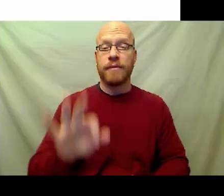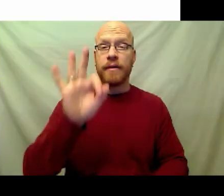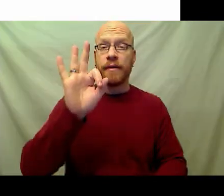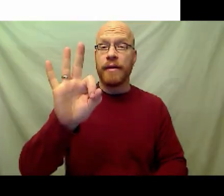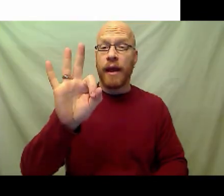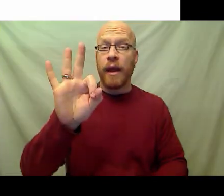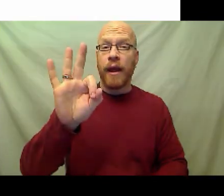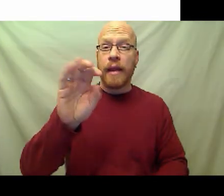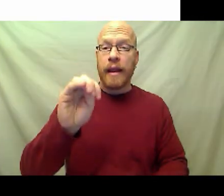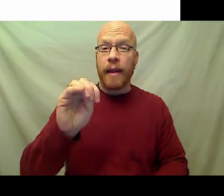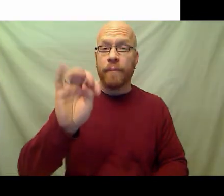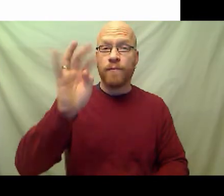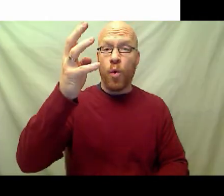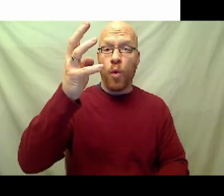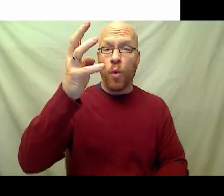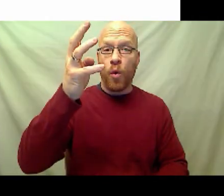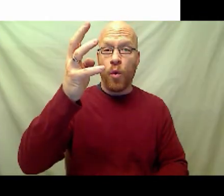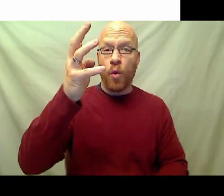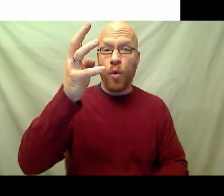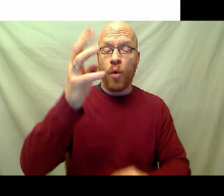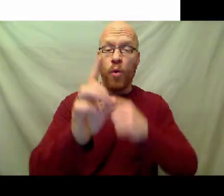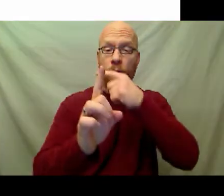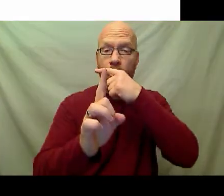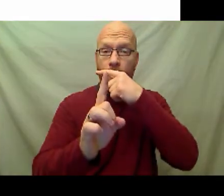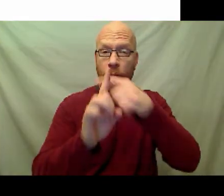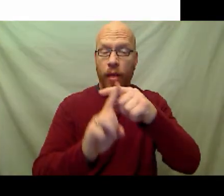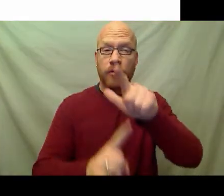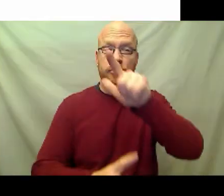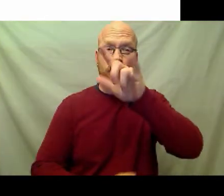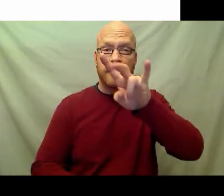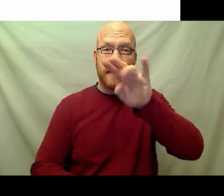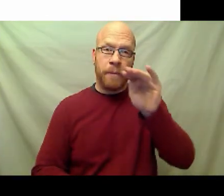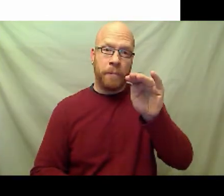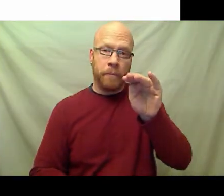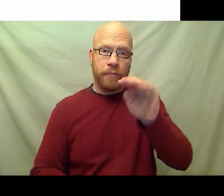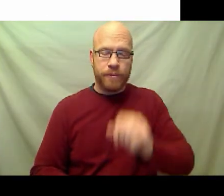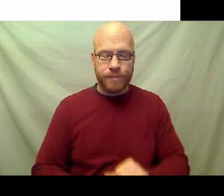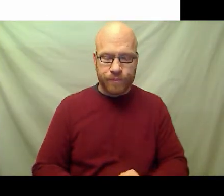Example A here, we have 9m to the 4th power plus 27m.